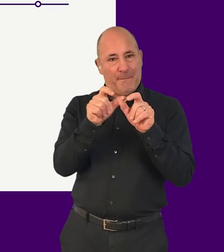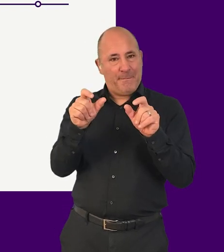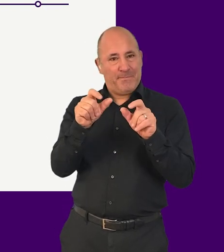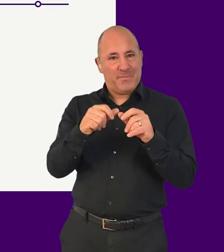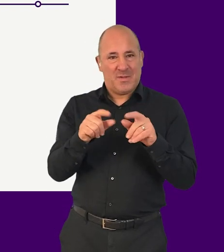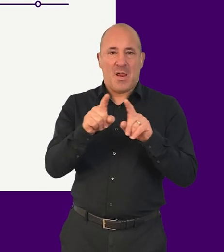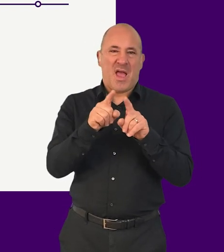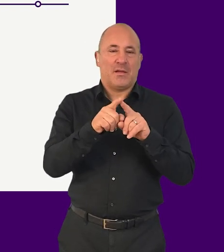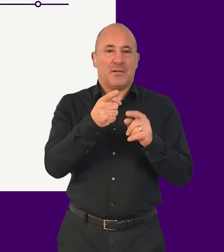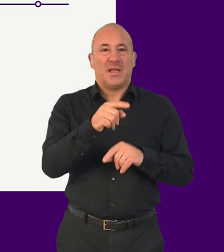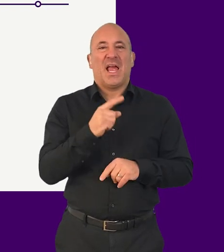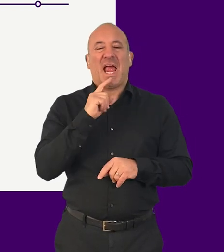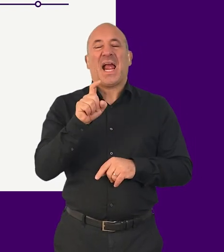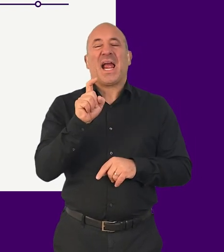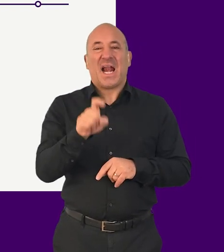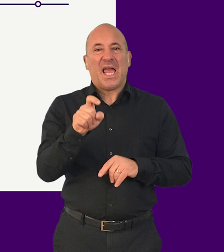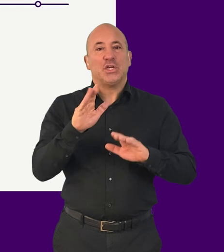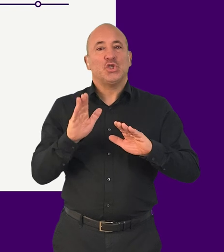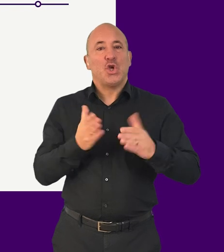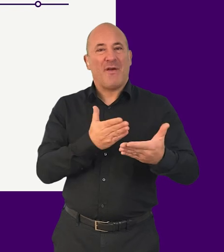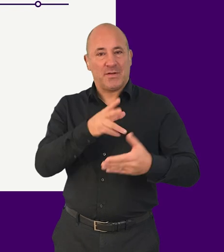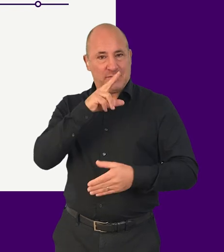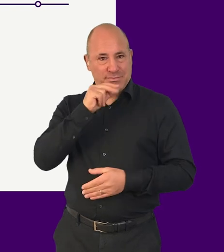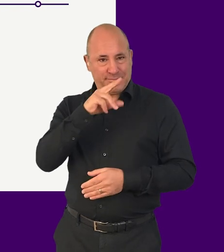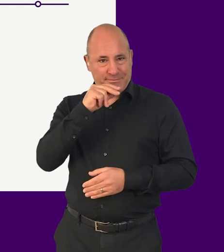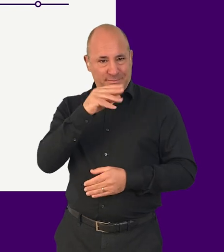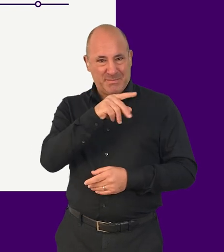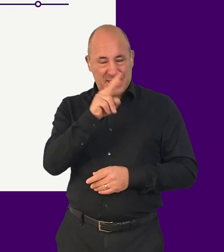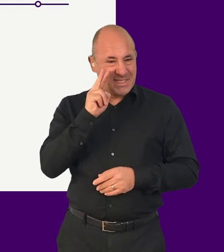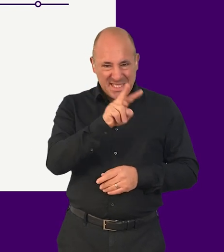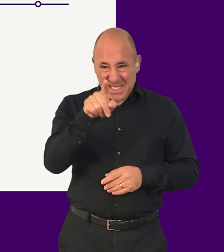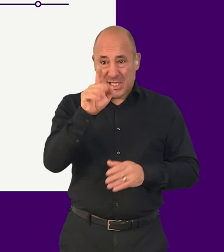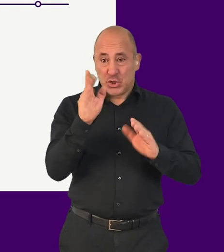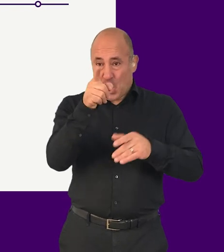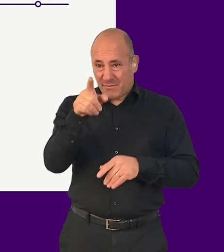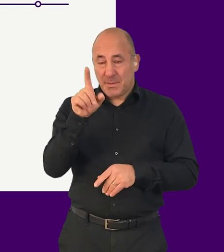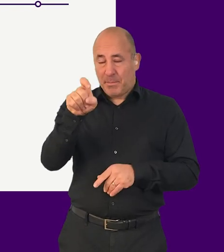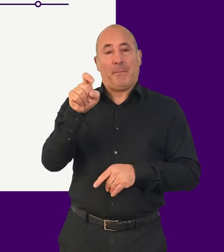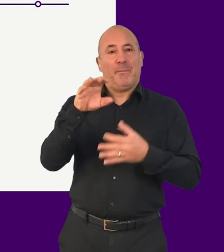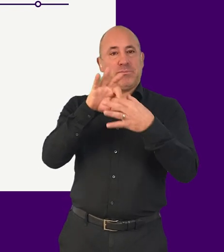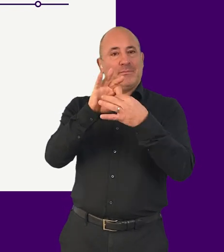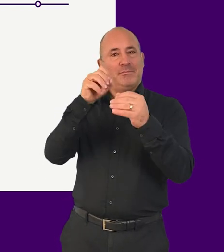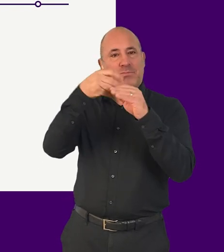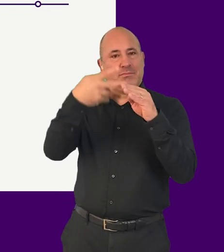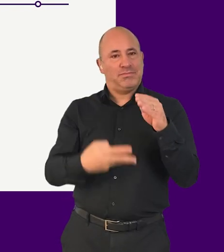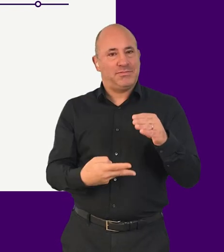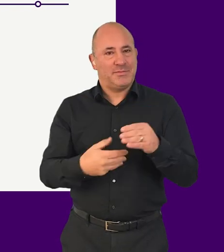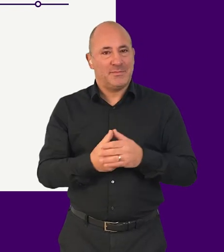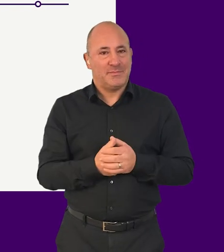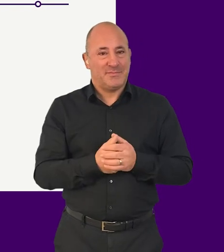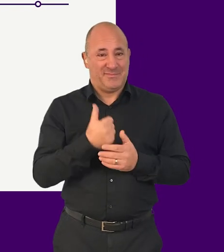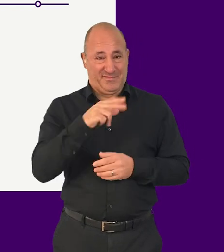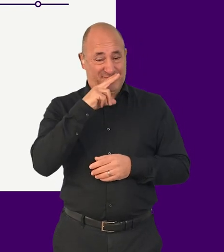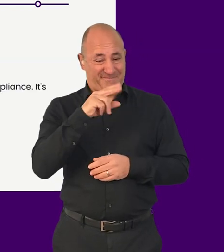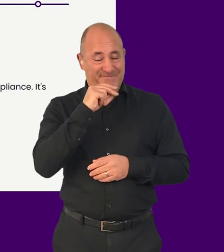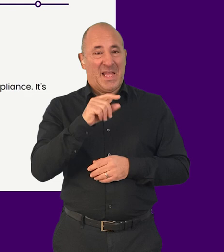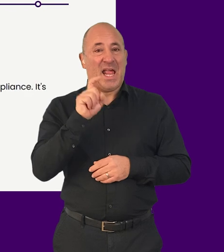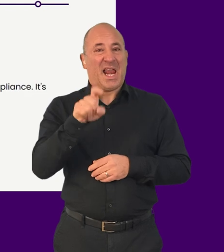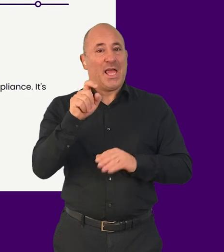For example, "Click Services" to activate a link labeled "Services" [User voice] click services